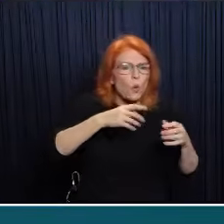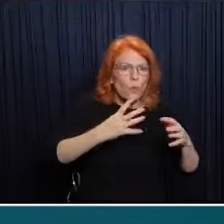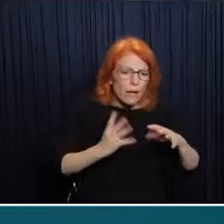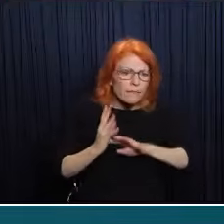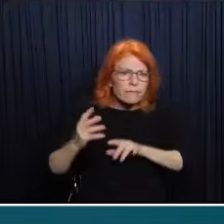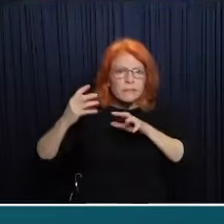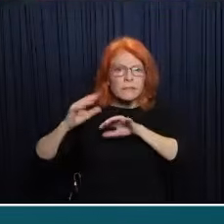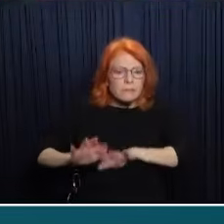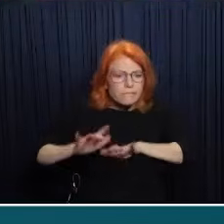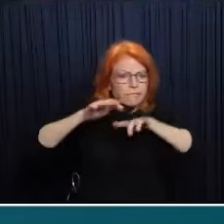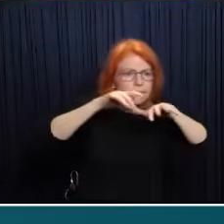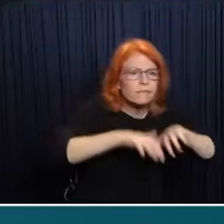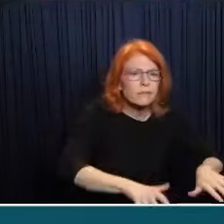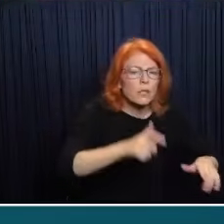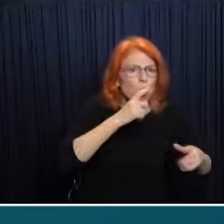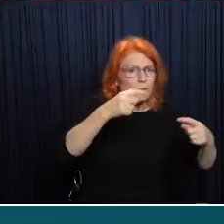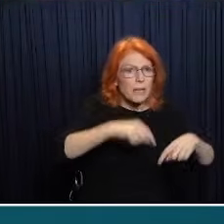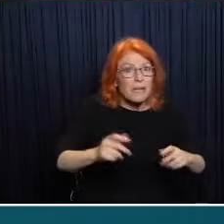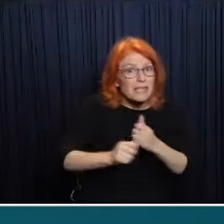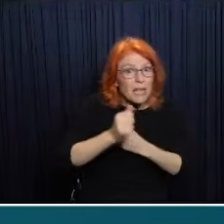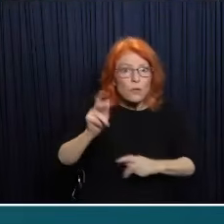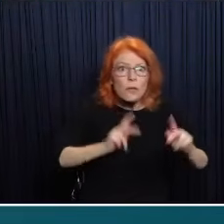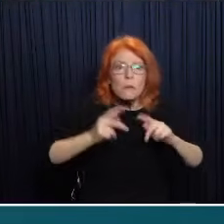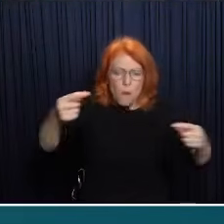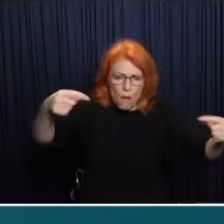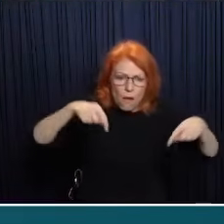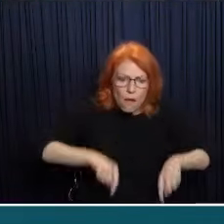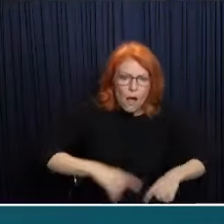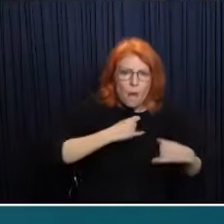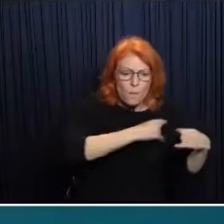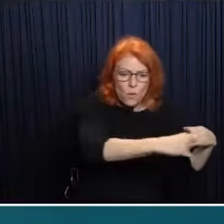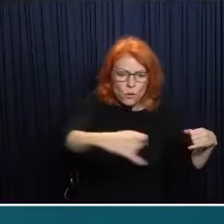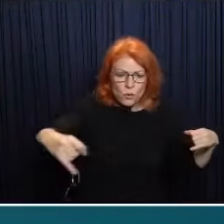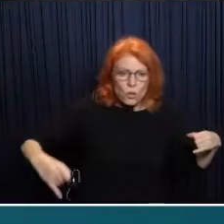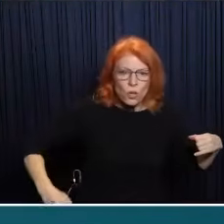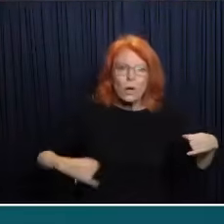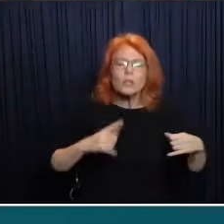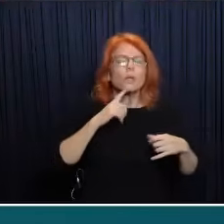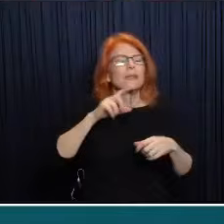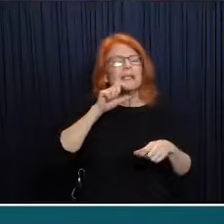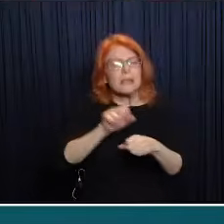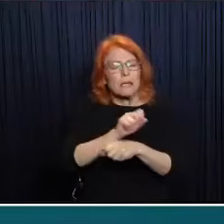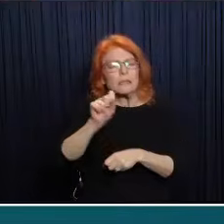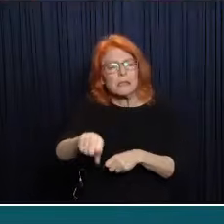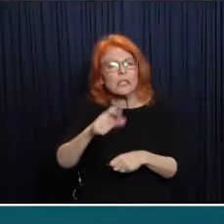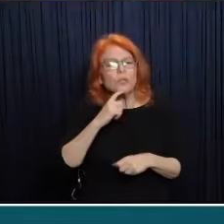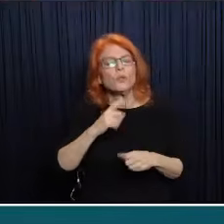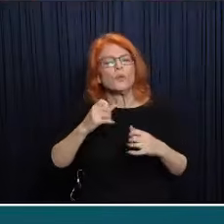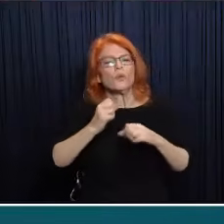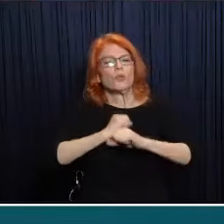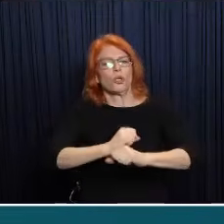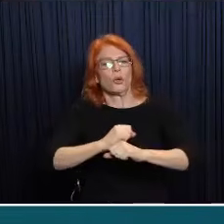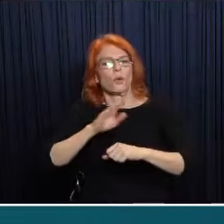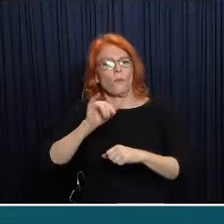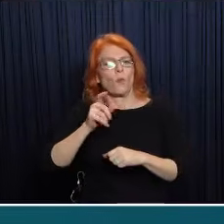I WAS GETTING THE REPORTS OF WHO WAS CROSSING THE BORDER, HOW MANY AND WHERE THEY WERE COMING FROM.